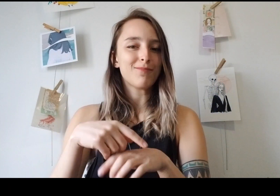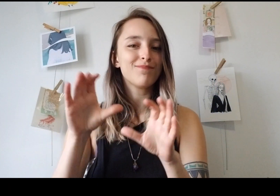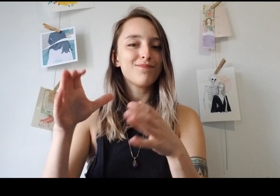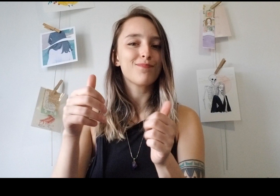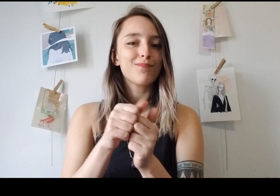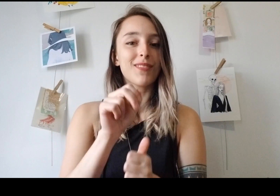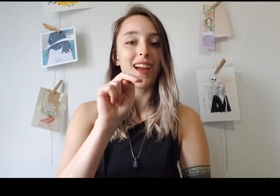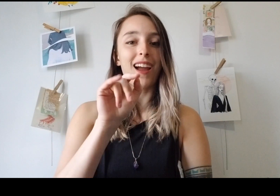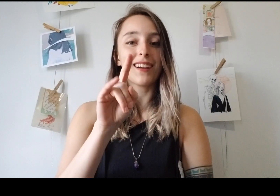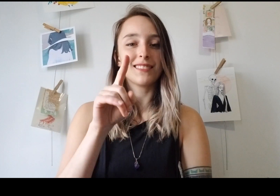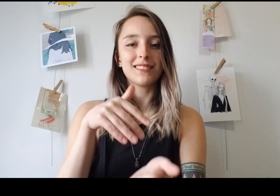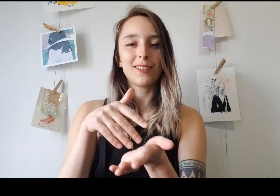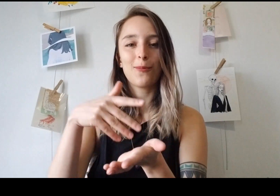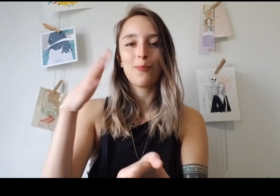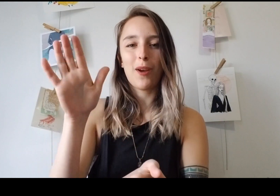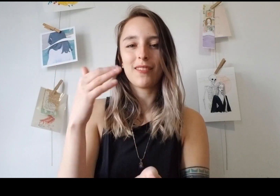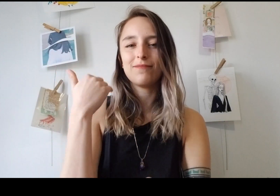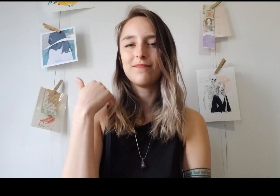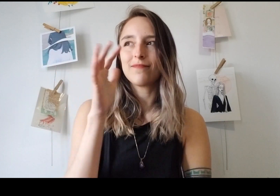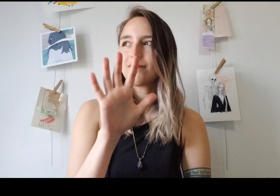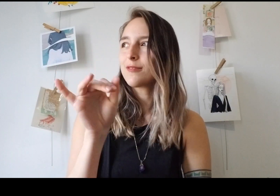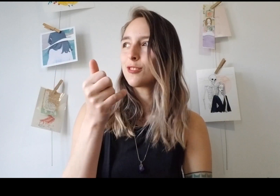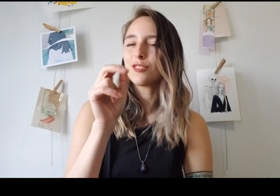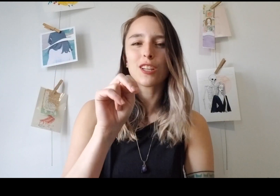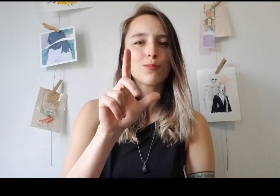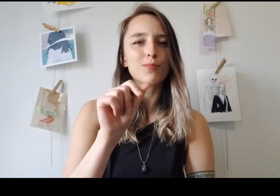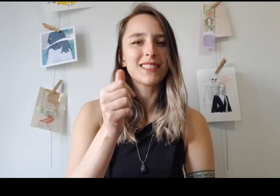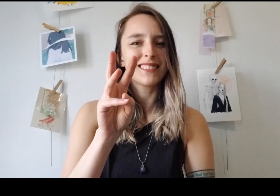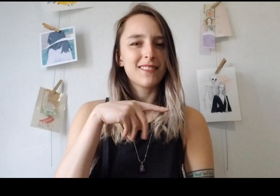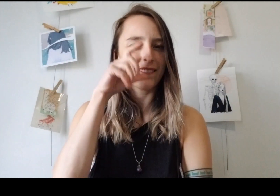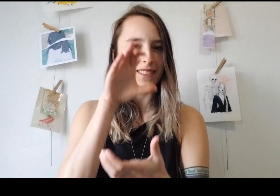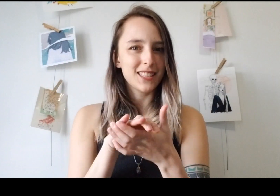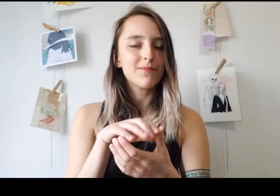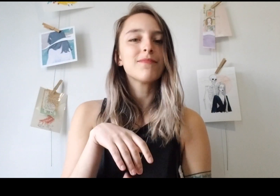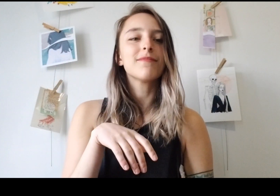The first time I went to Japan was through NTID study abroad in January of 2016.